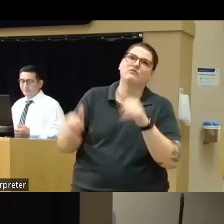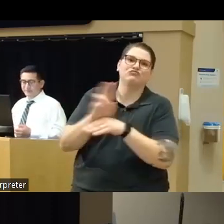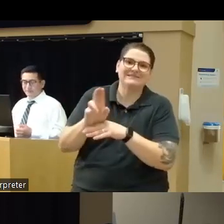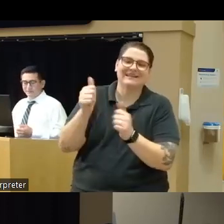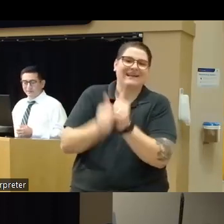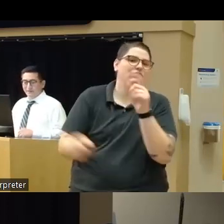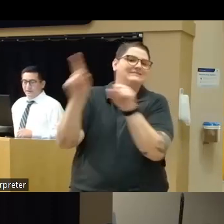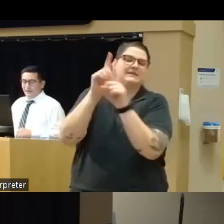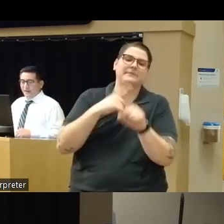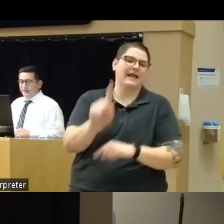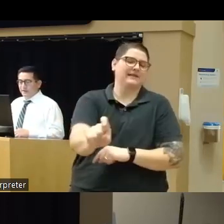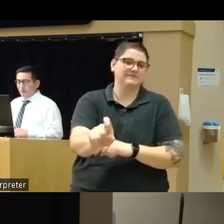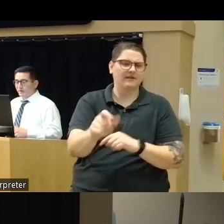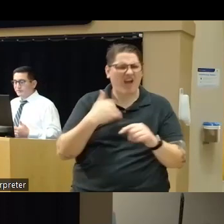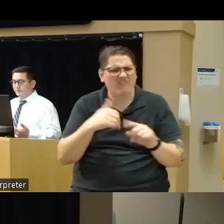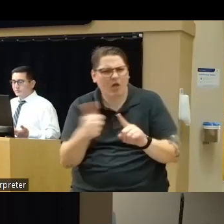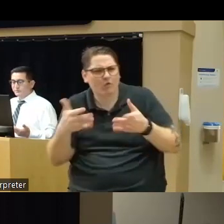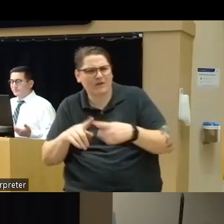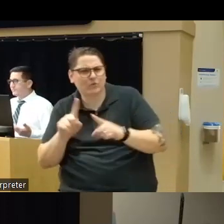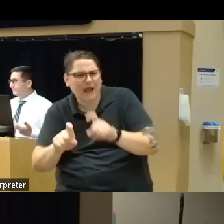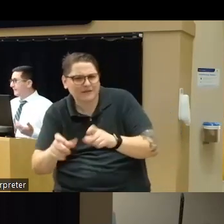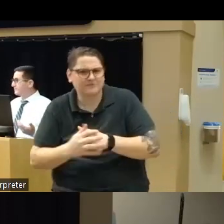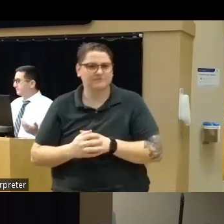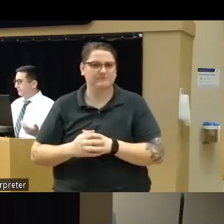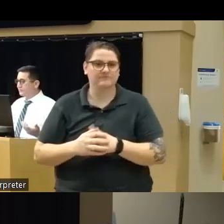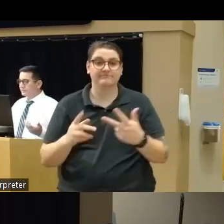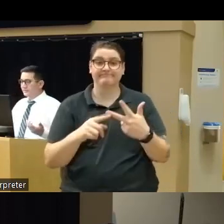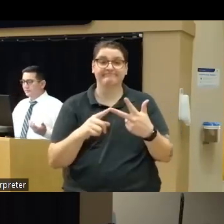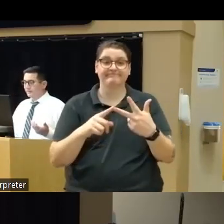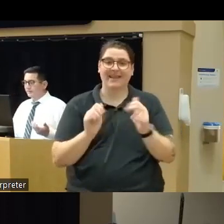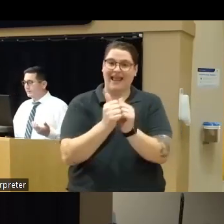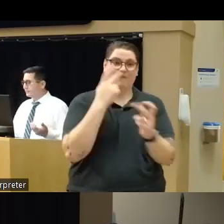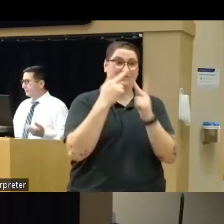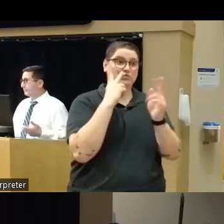they're seeing patients and in what ways could visual symptoms affect functioning right and so